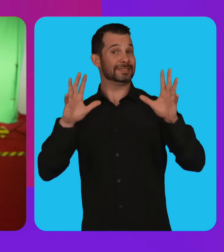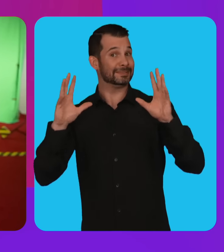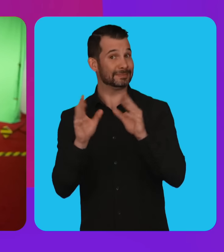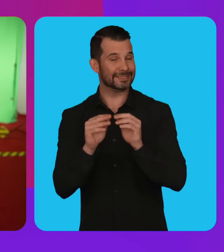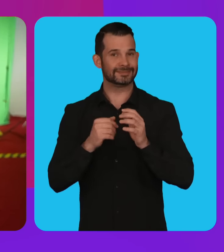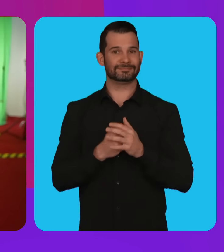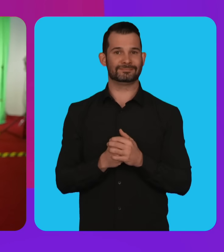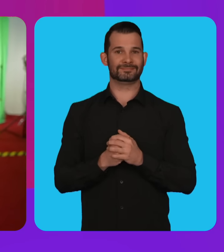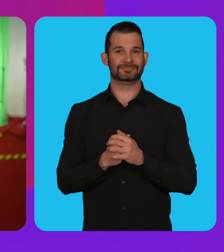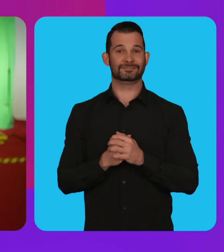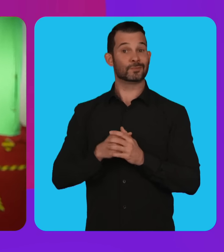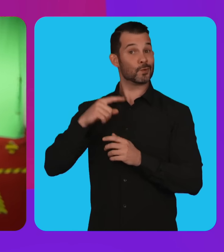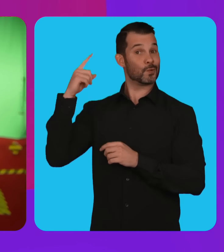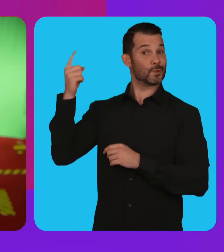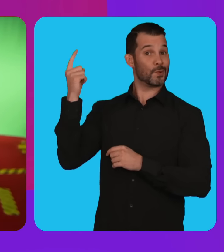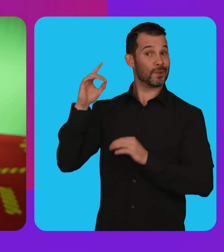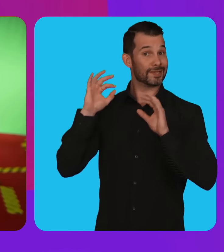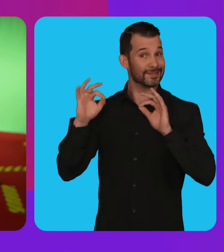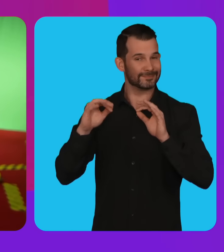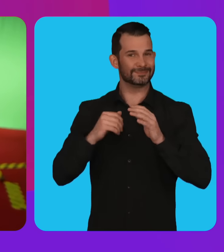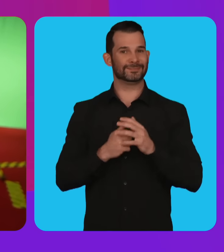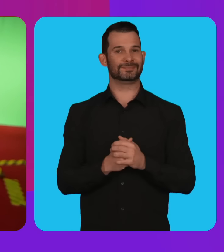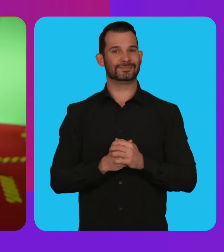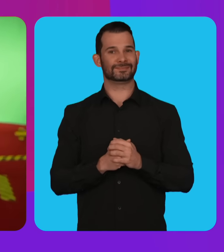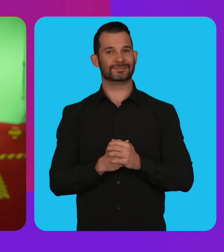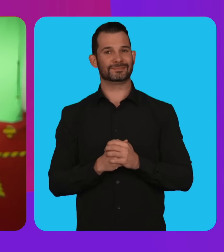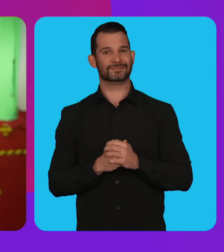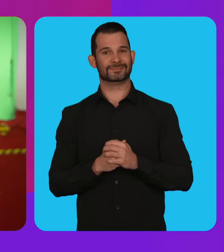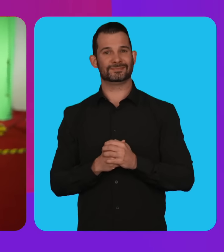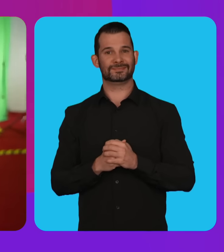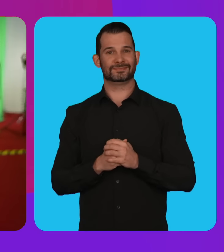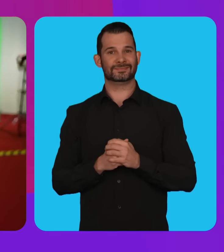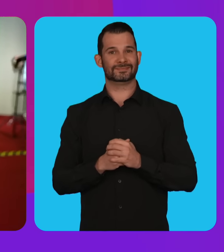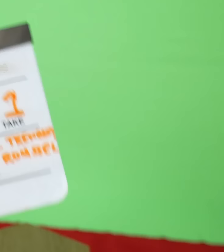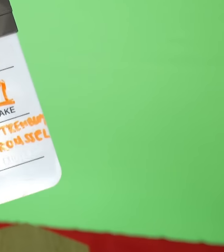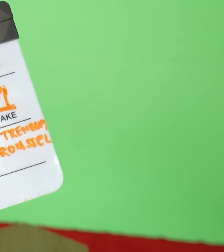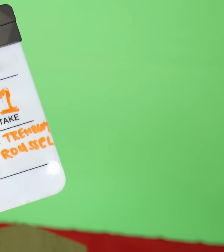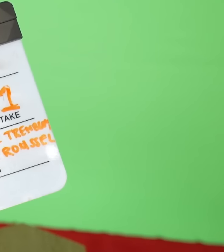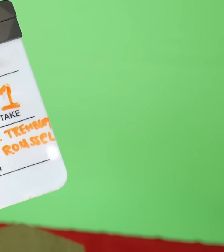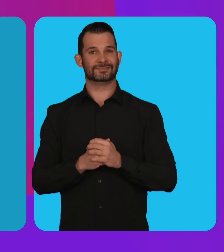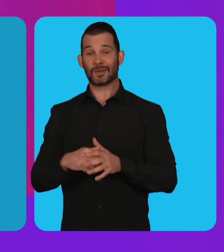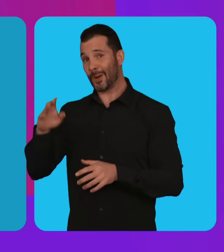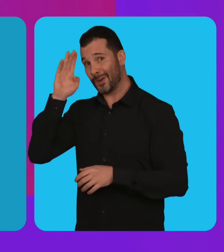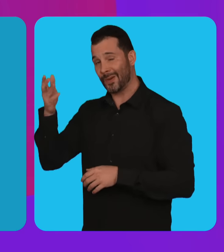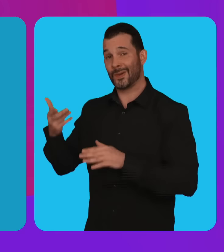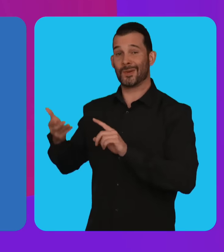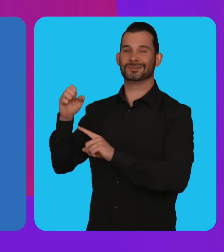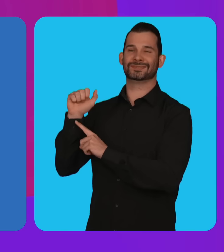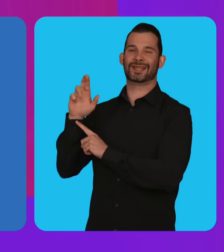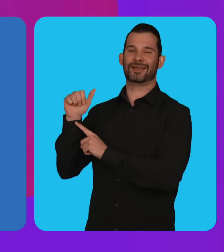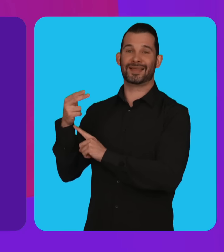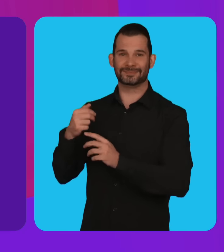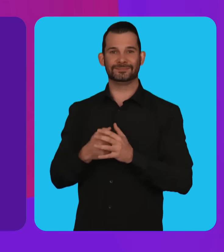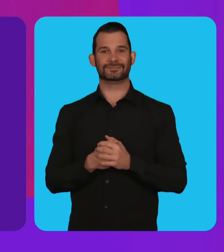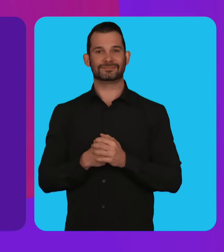[French] We're rolling. [Sarah] Hi, I'm Sarah. [Interpreter 1] I'm the producer.